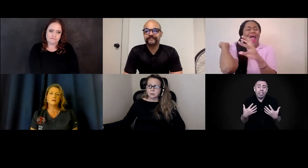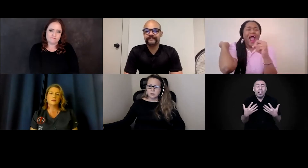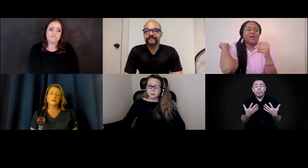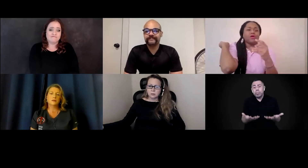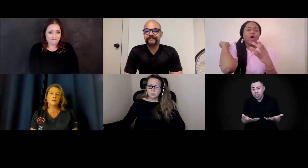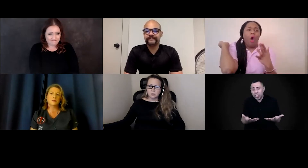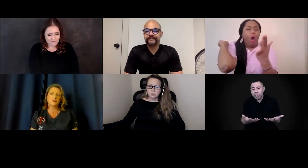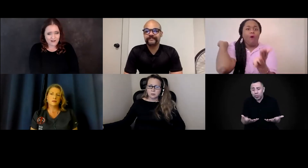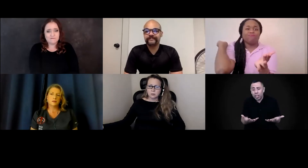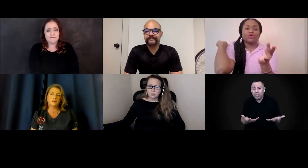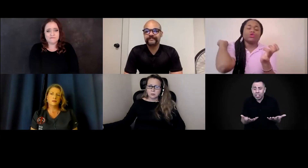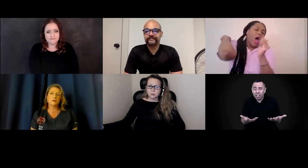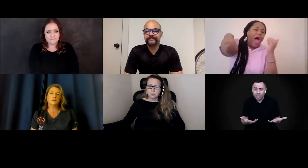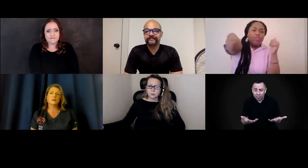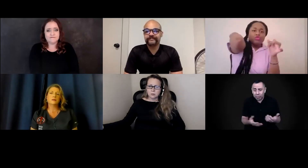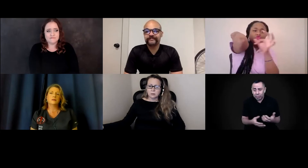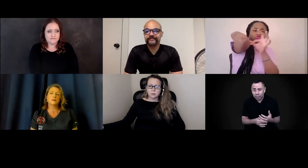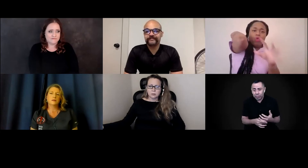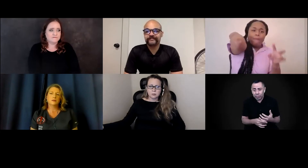And it might be a job that you have to decline.